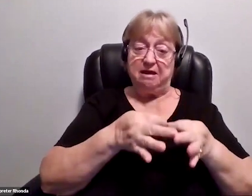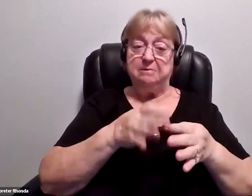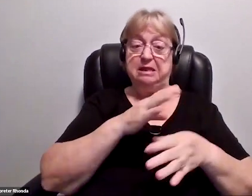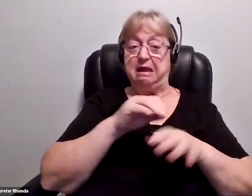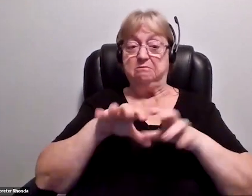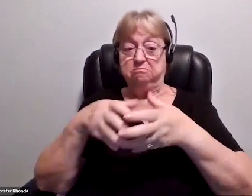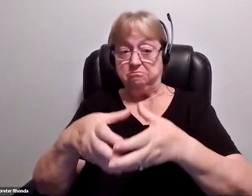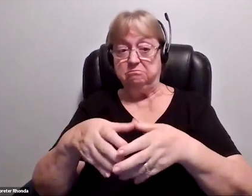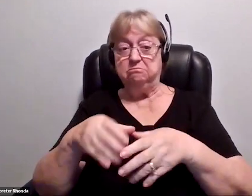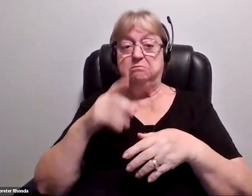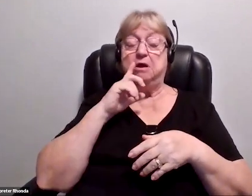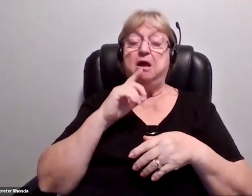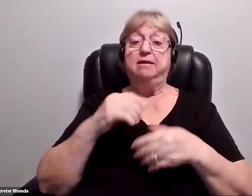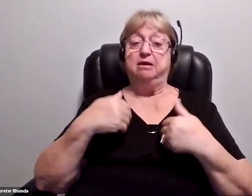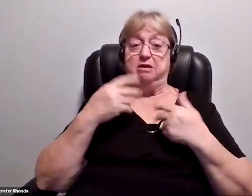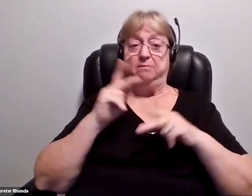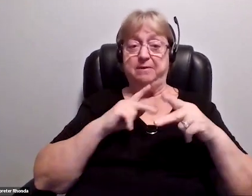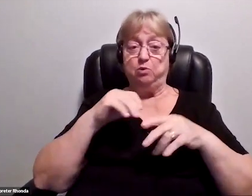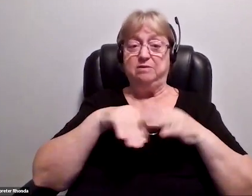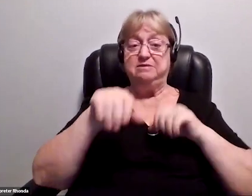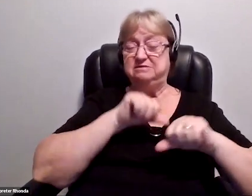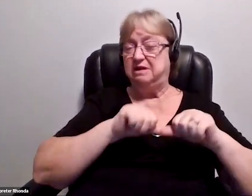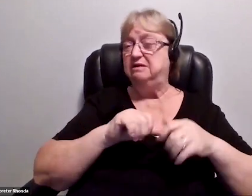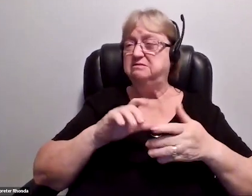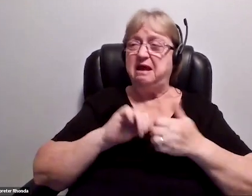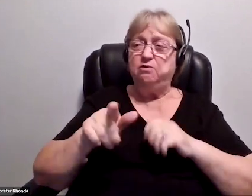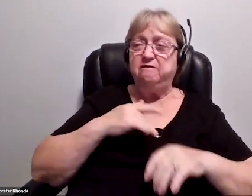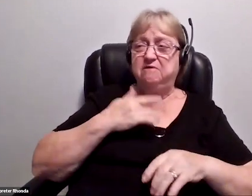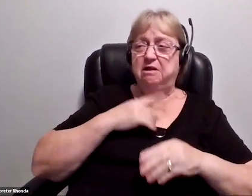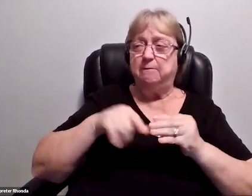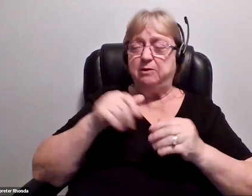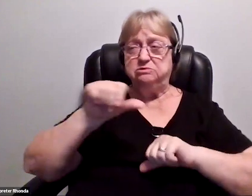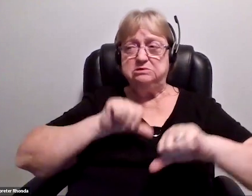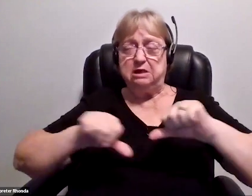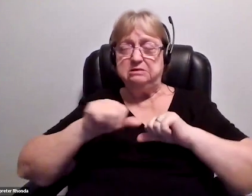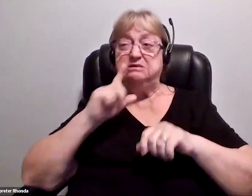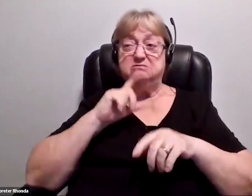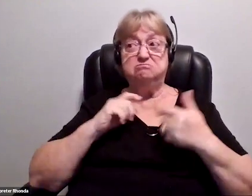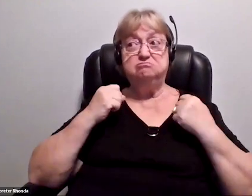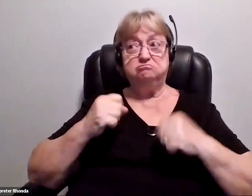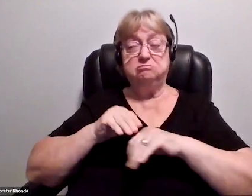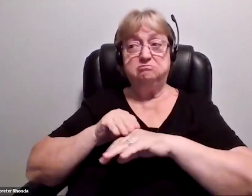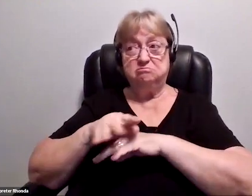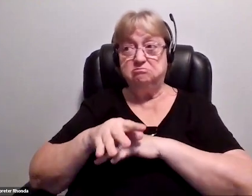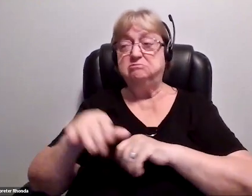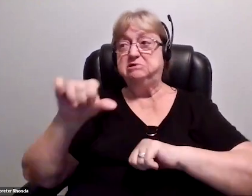which means how they feel about science, strongly influence the sciences aspirations.